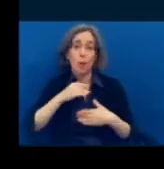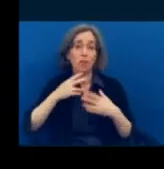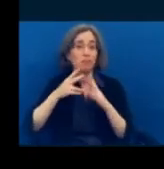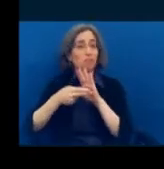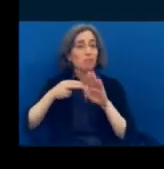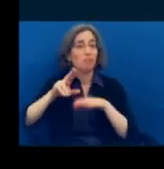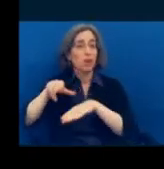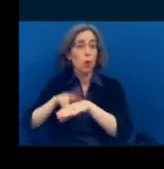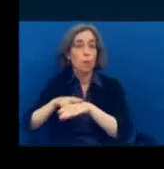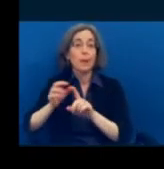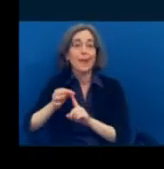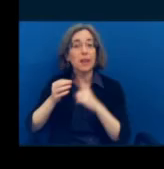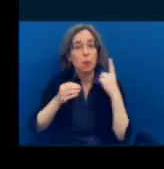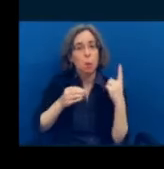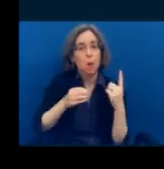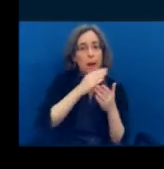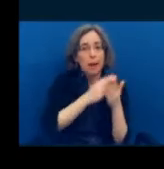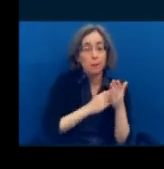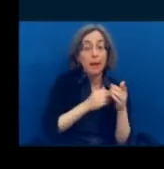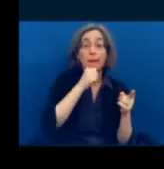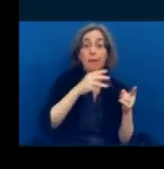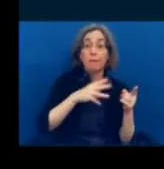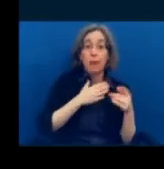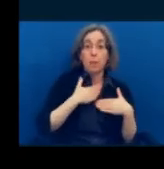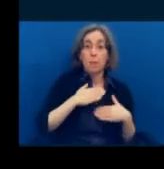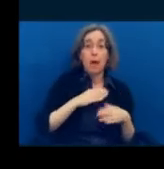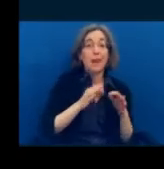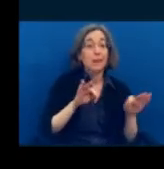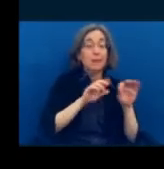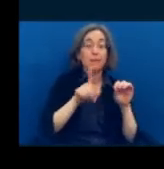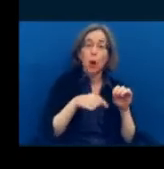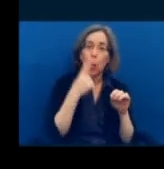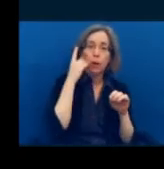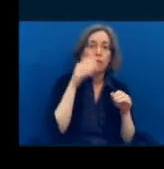FEMALE BODY WAS SIGNIFICANT ONLY FOR HER REPRODUCTIVE ABILITY AND